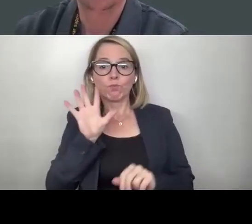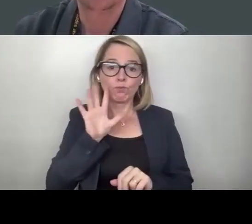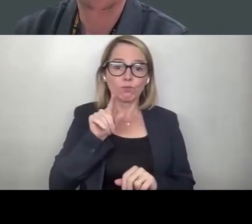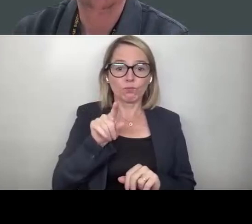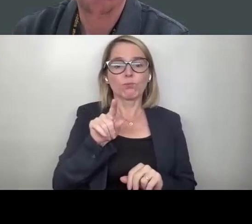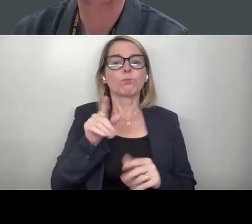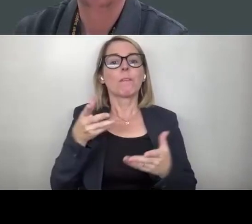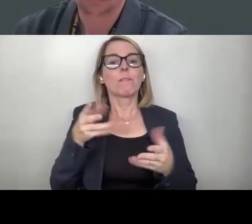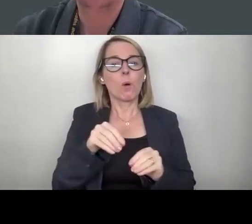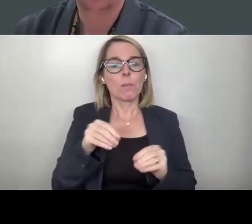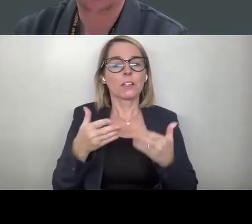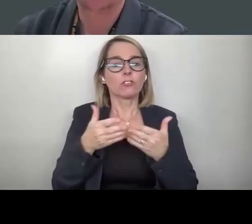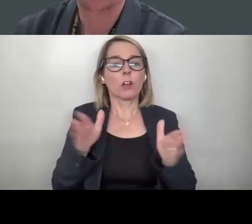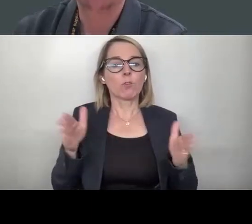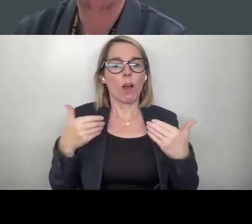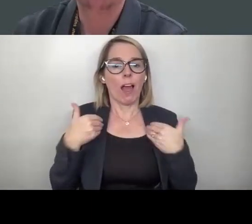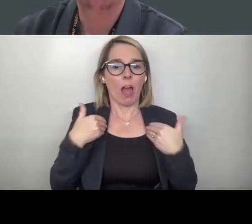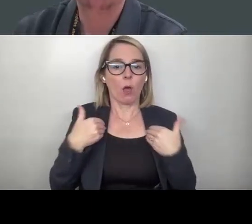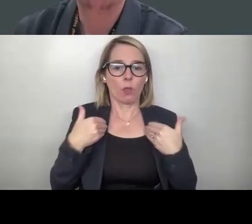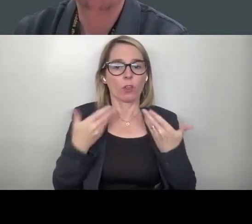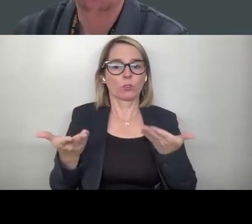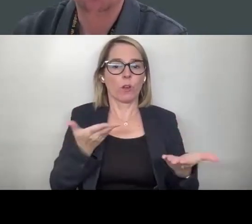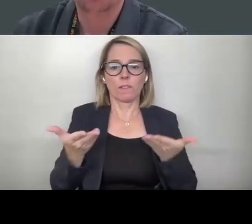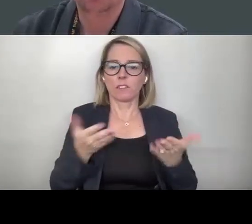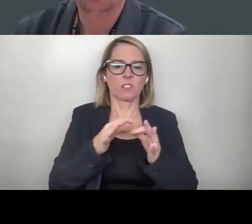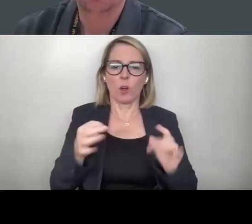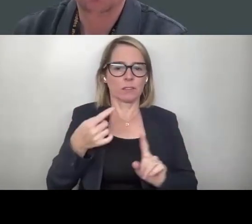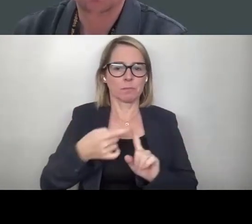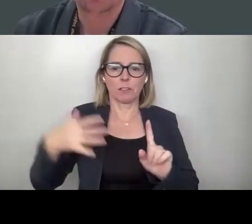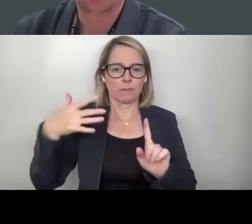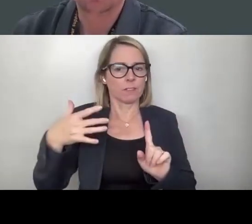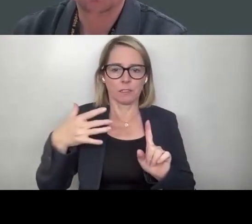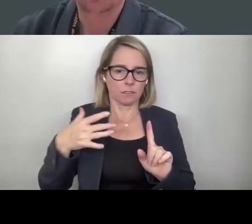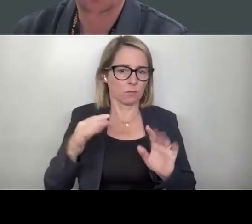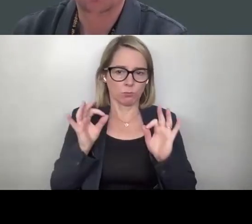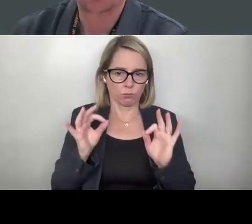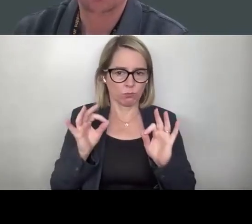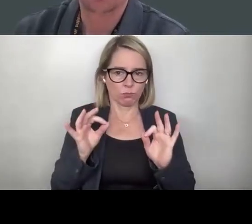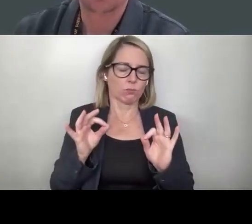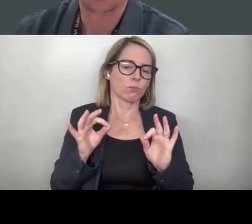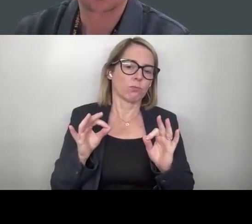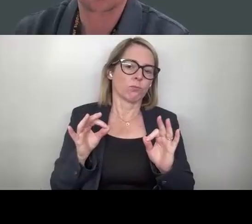Health Services and not Specialist Services. So, what sort of actions do you think that they could